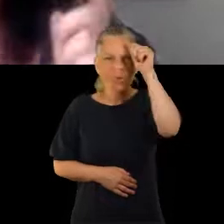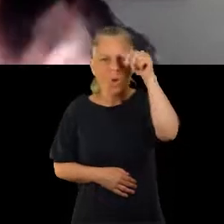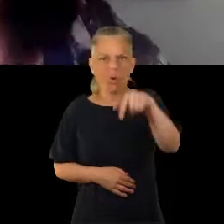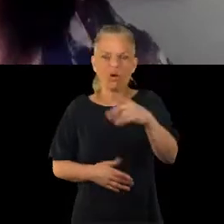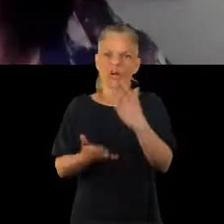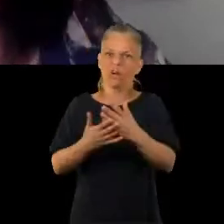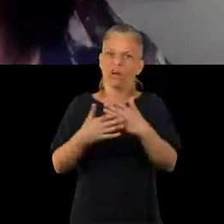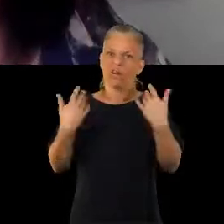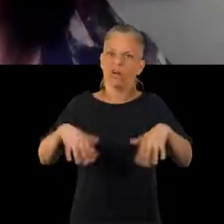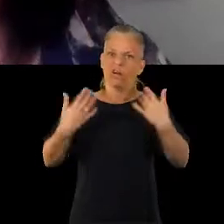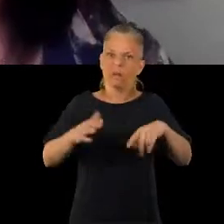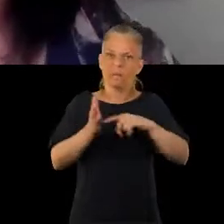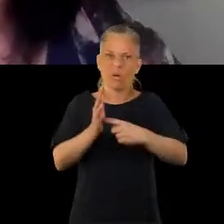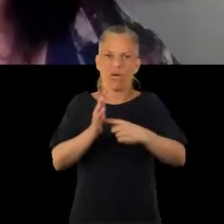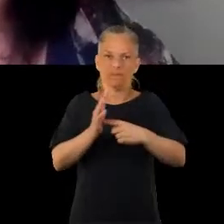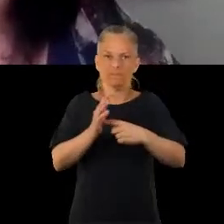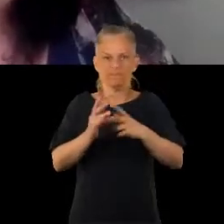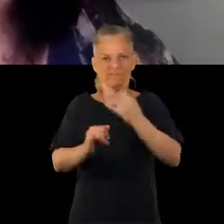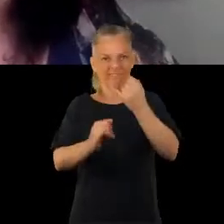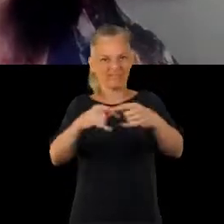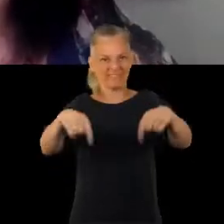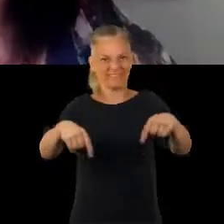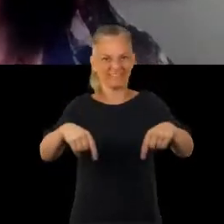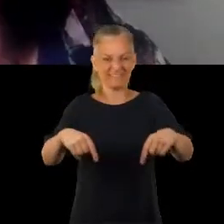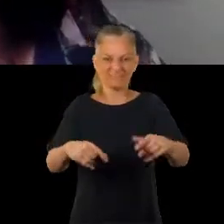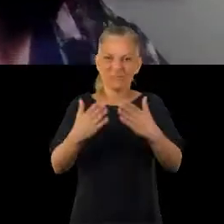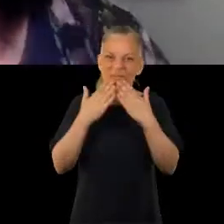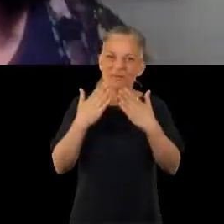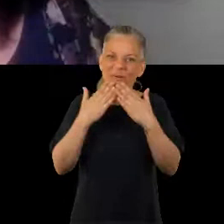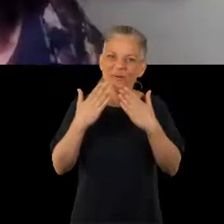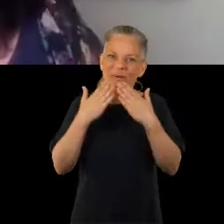I think that’s a really powerful point to end on, so Vikki I thank you so much